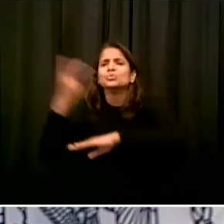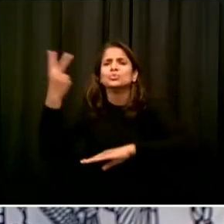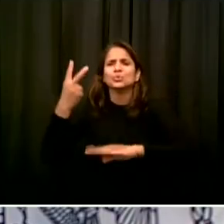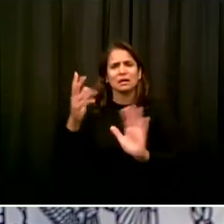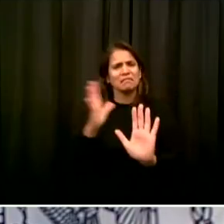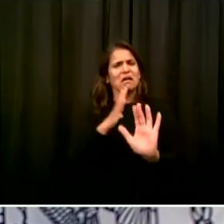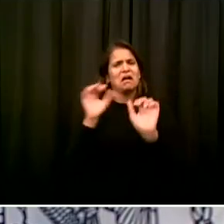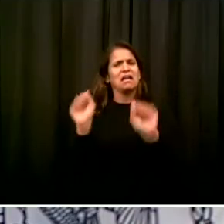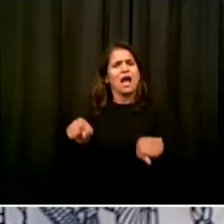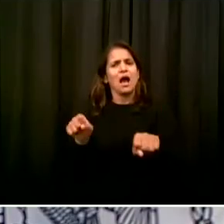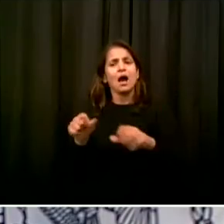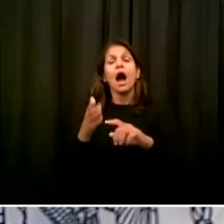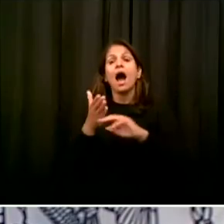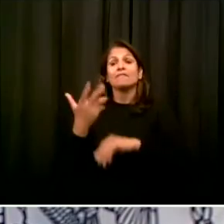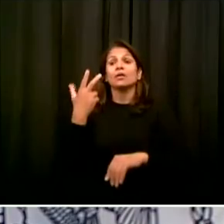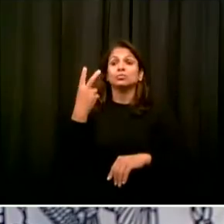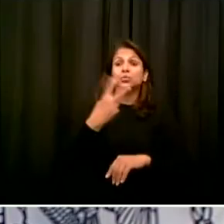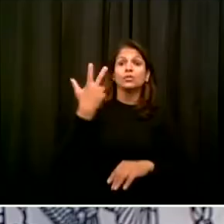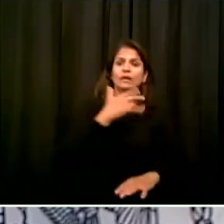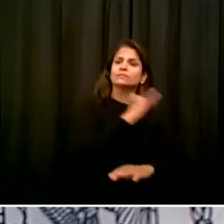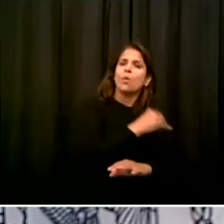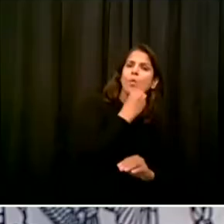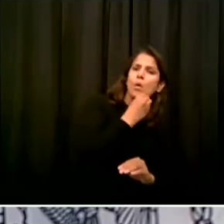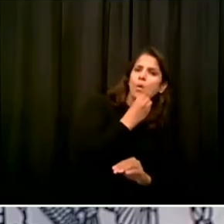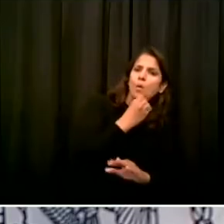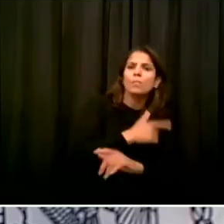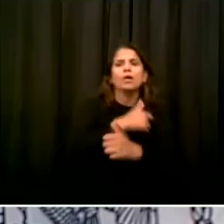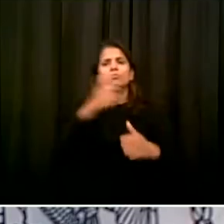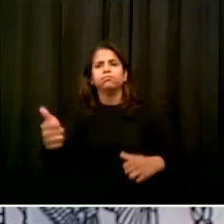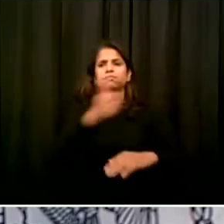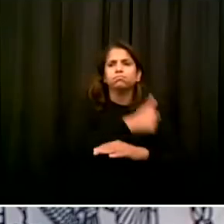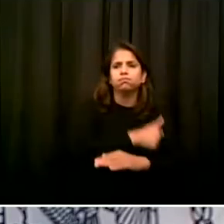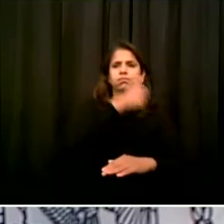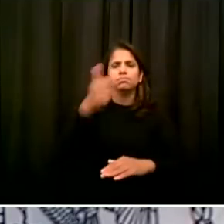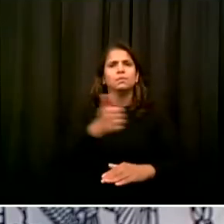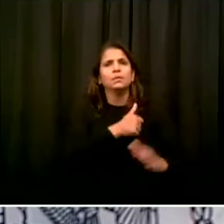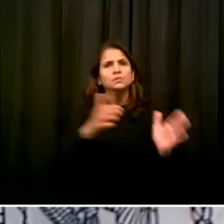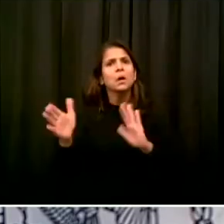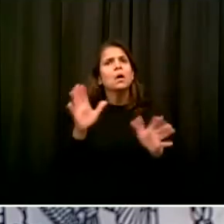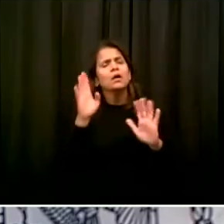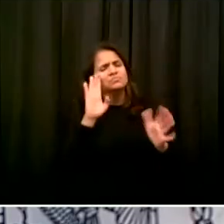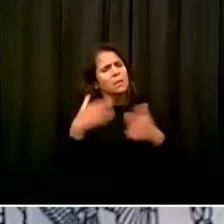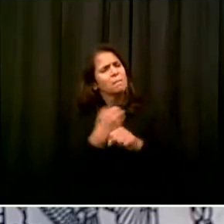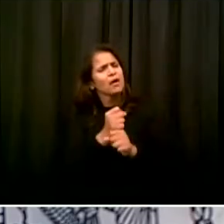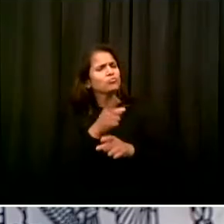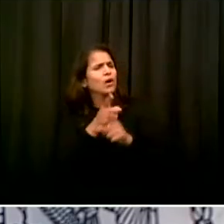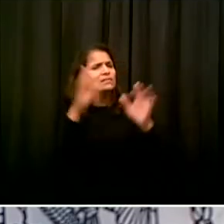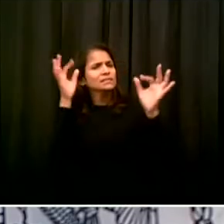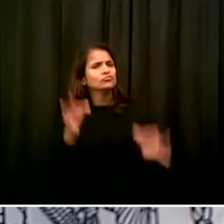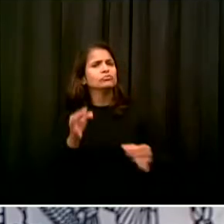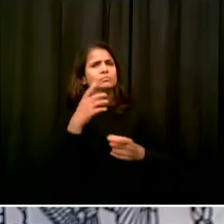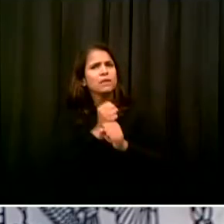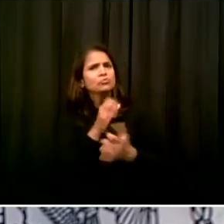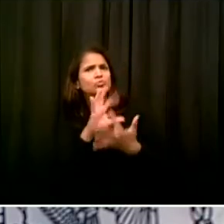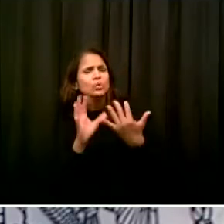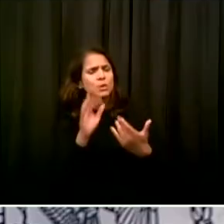TIRDAND TEAERCHS. IT IS A CHOICE BUT I THINK IT IS E THRIT GHCHCEOI IN TERMS OF WHAT WILL